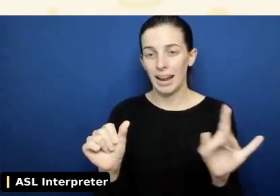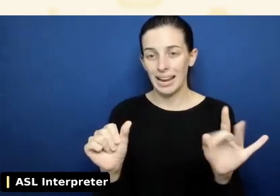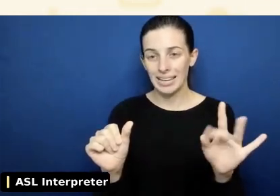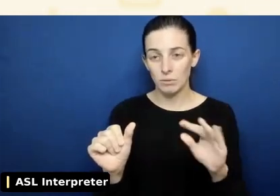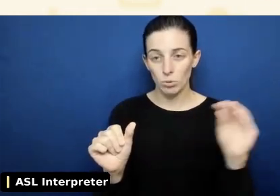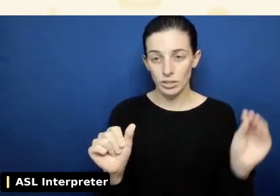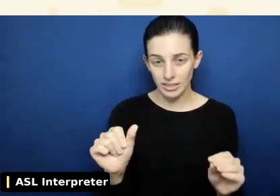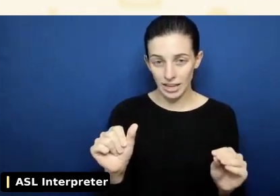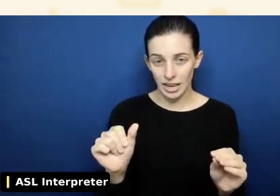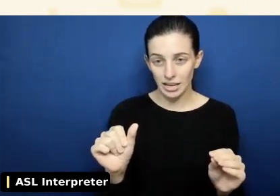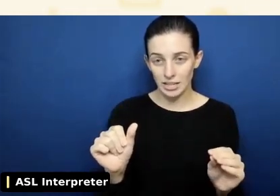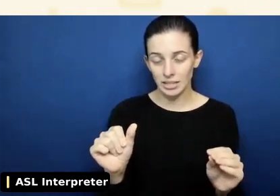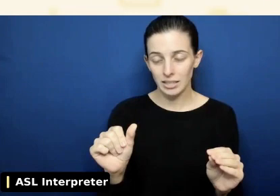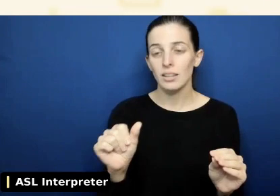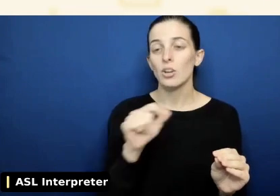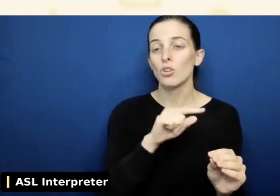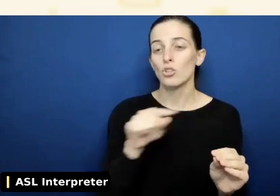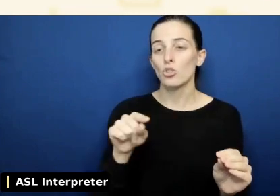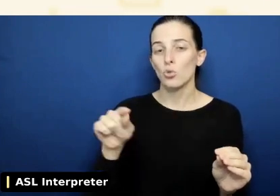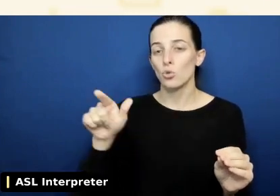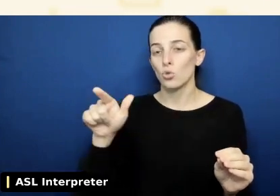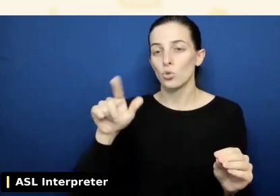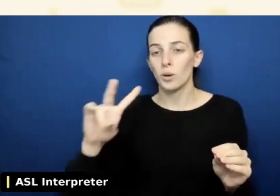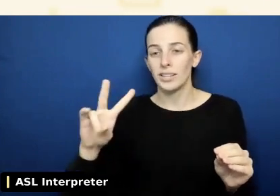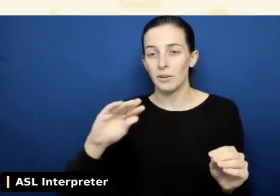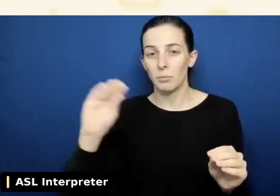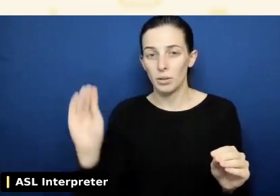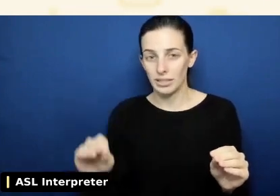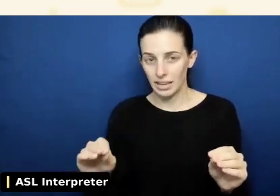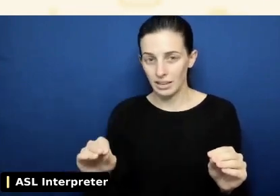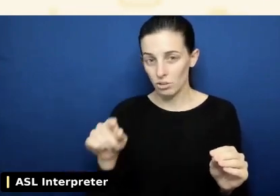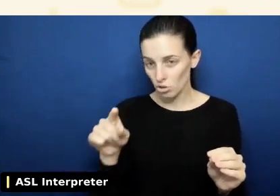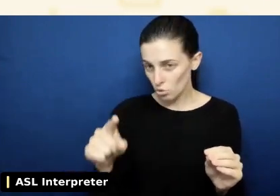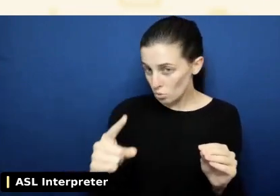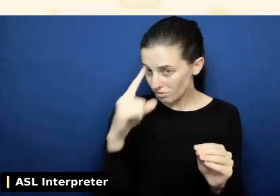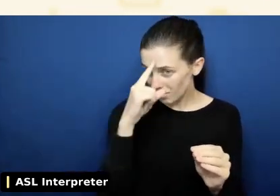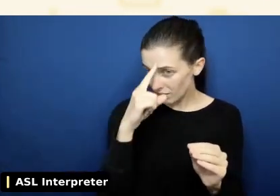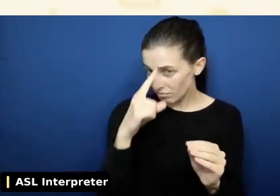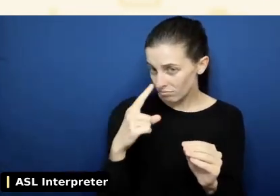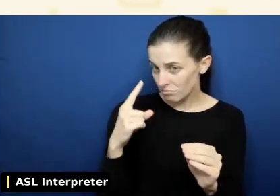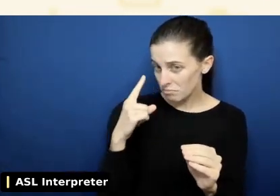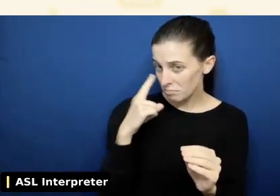Do you think that might be due to Long COVID, or is there another explanation?